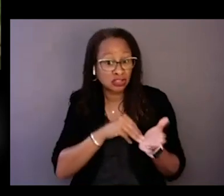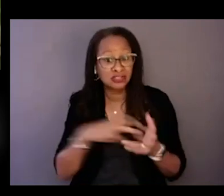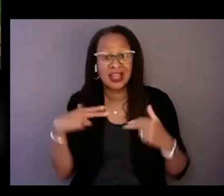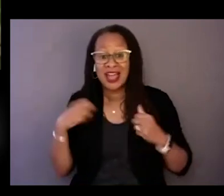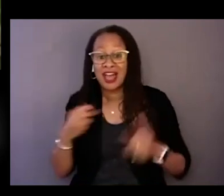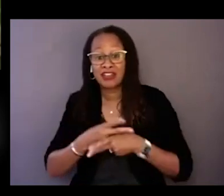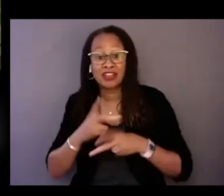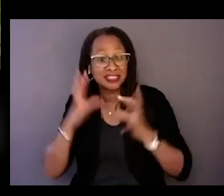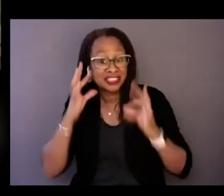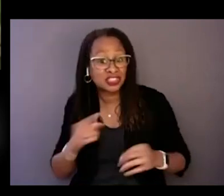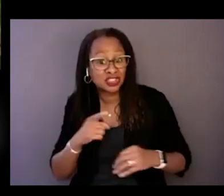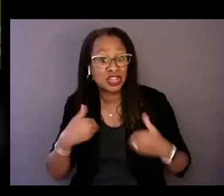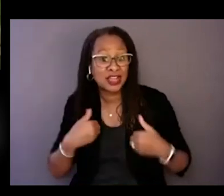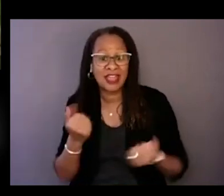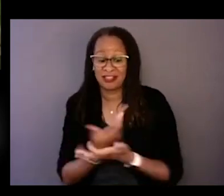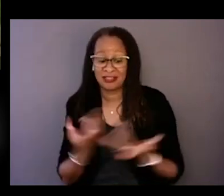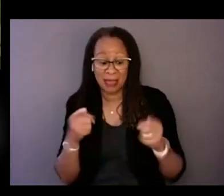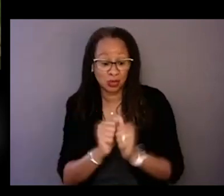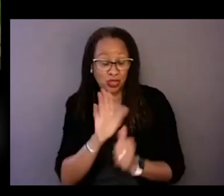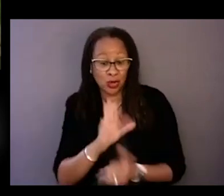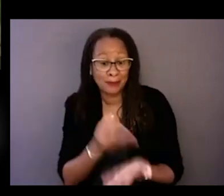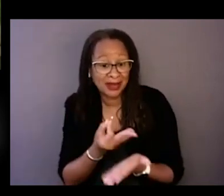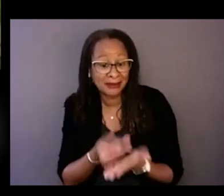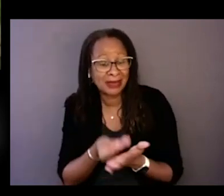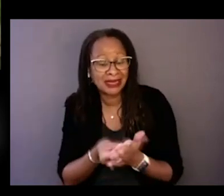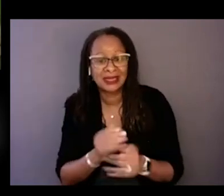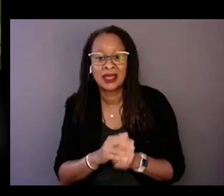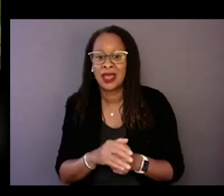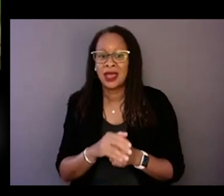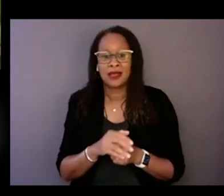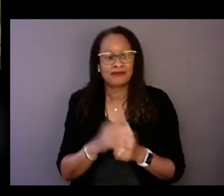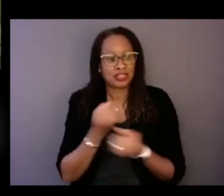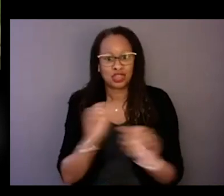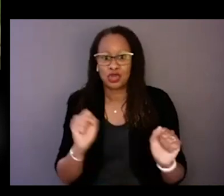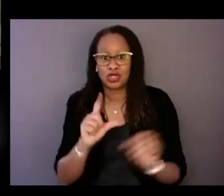everything that happens with her money, security 24/7, and who those people are.